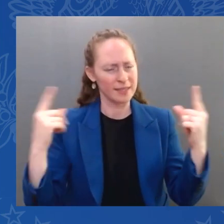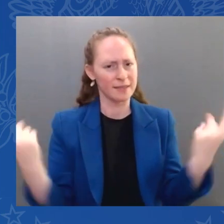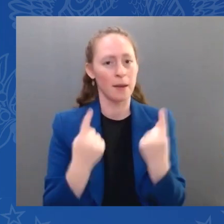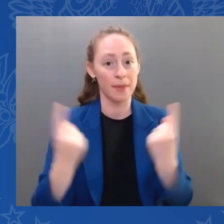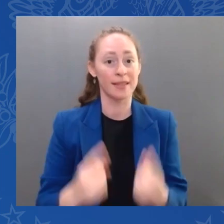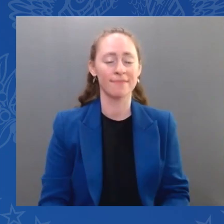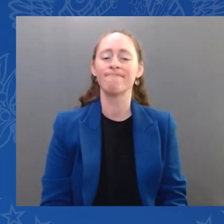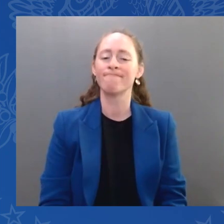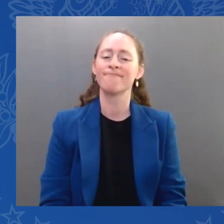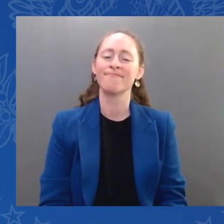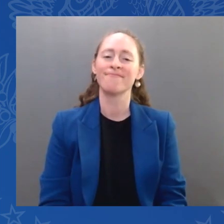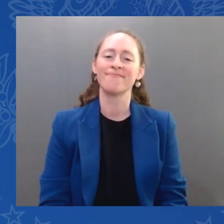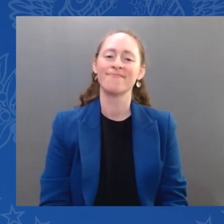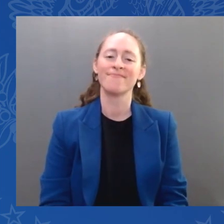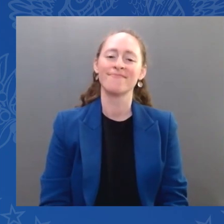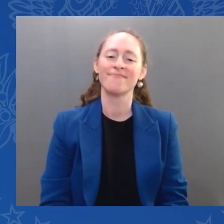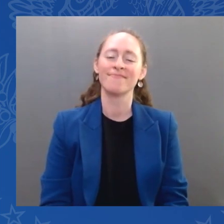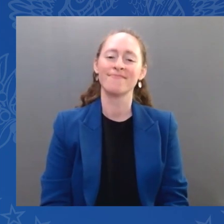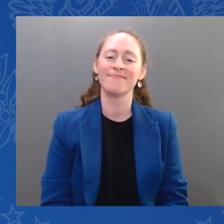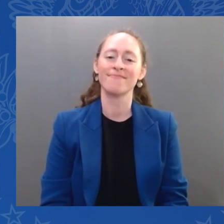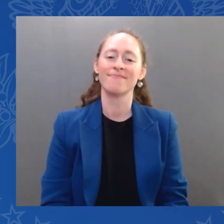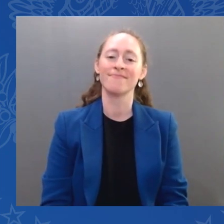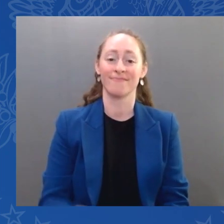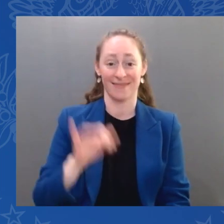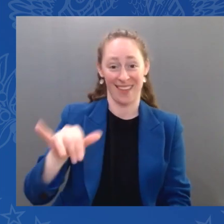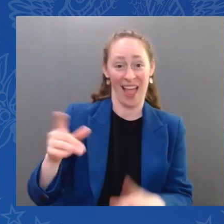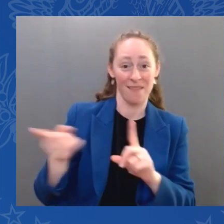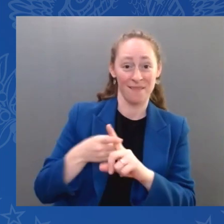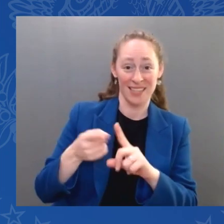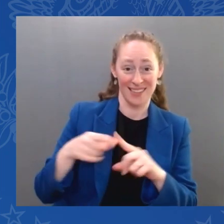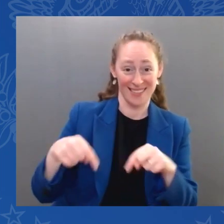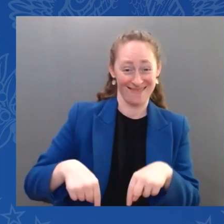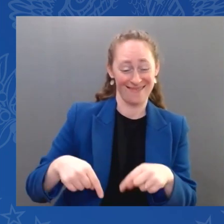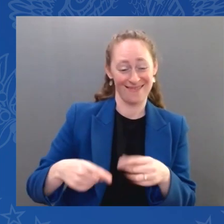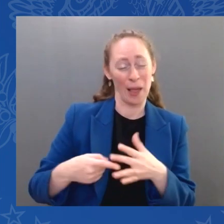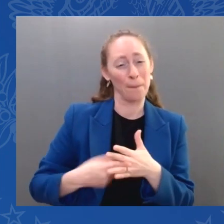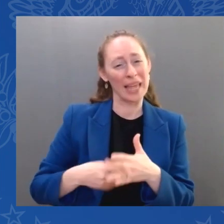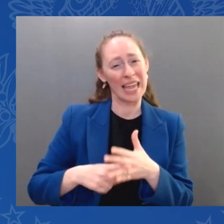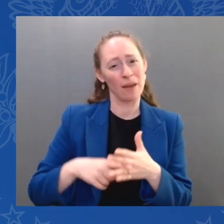Ladies and gentlemen, it is my distinct honor to introduce the person that we, the people.